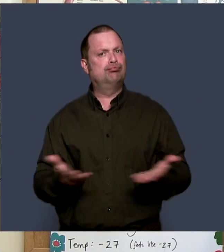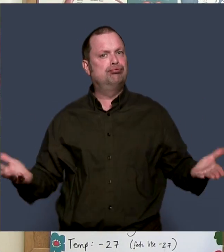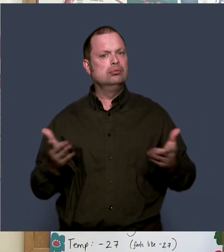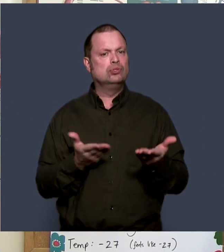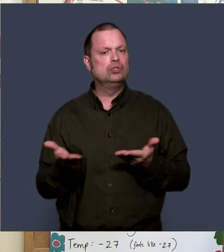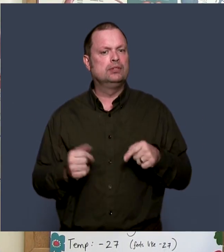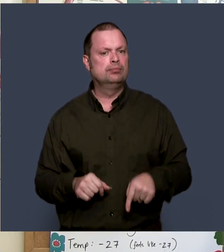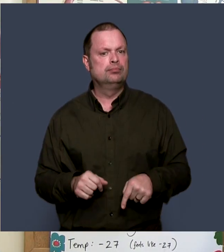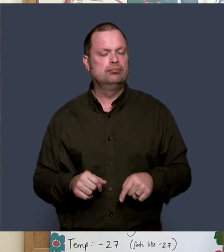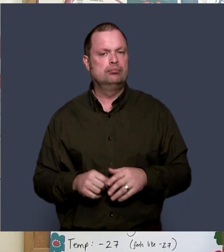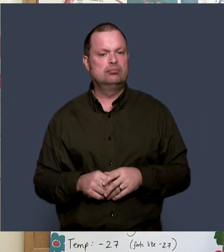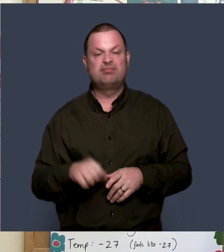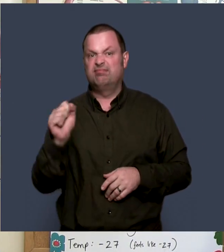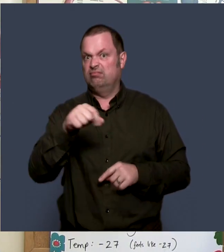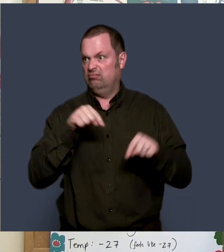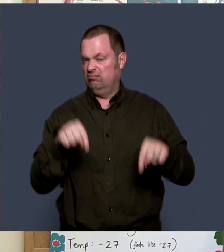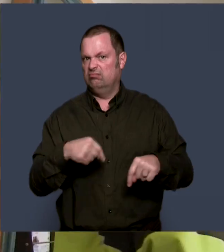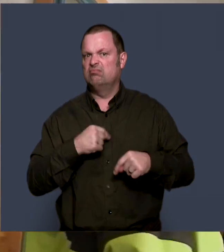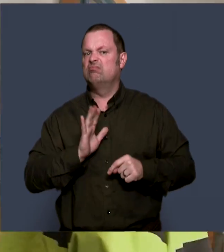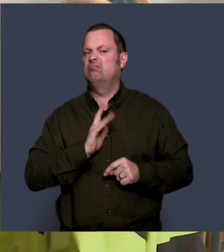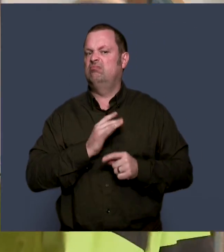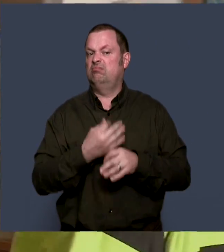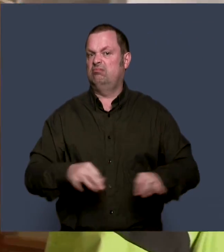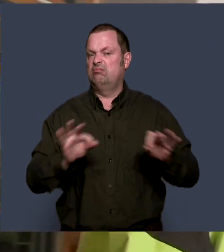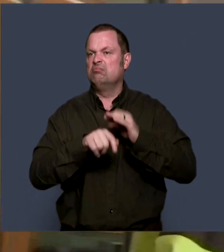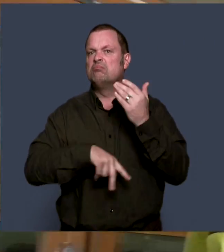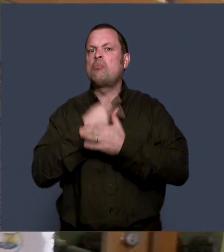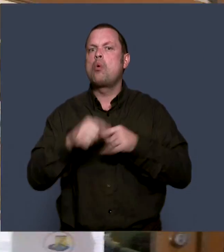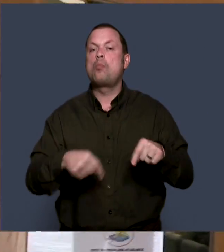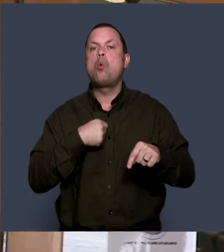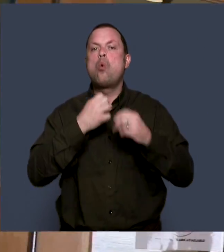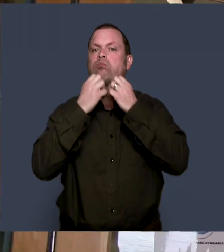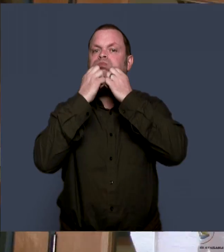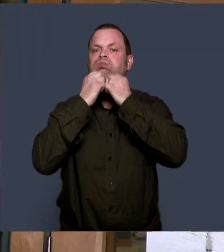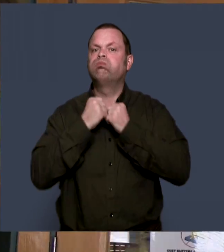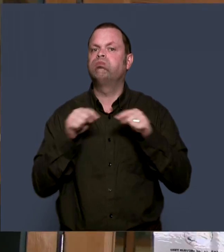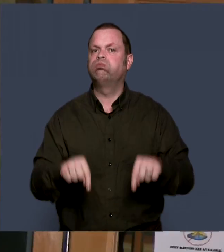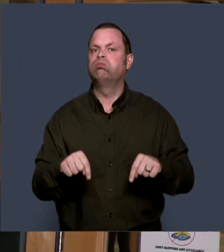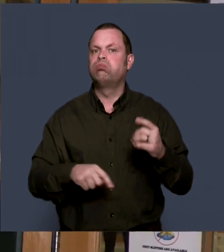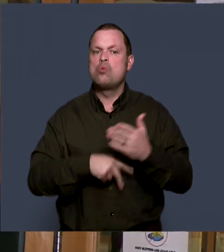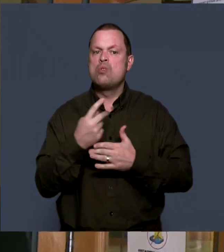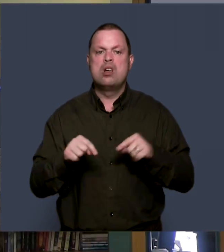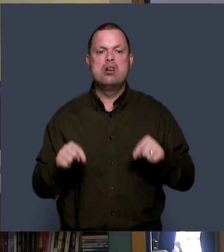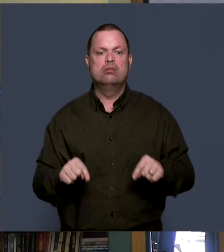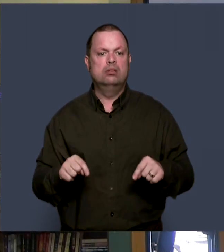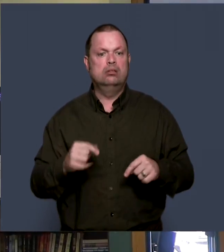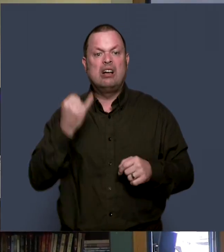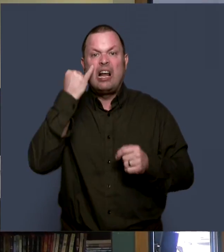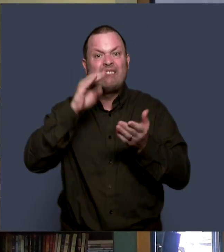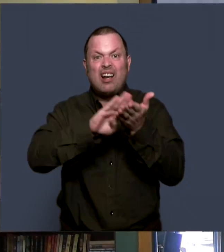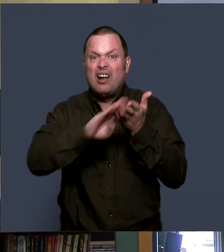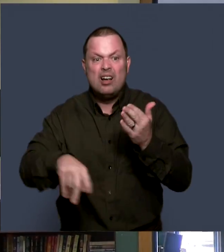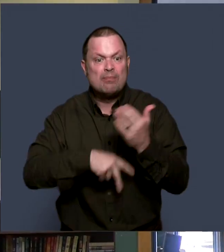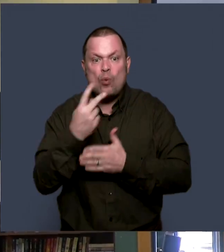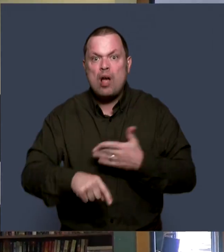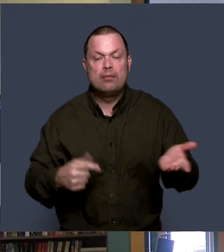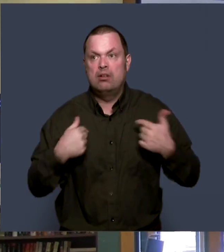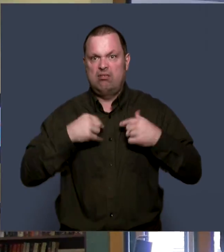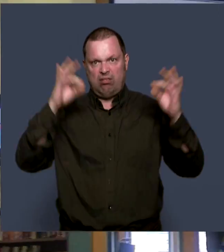[Jean] I think it's really important that there's such kind of program here. Because if the program wasn’t here, really, I wouldn’t know what the problem was with me.